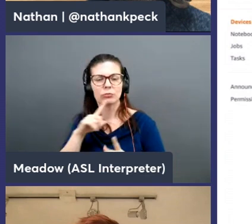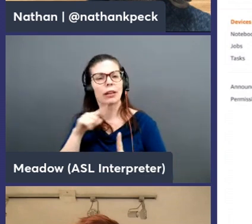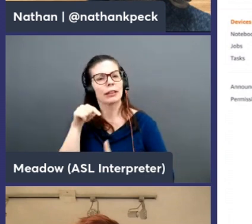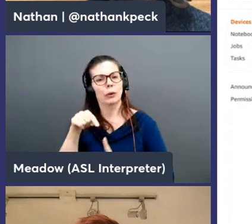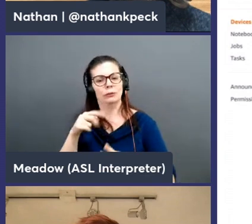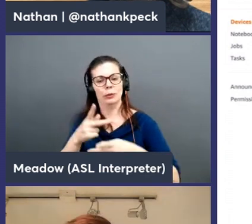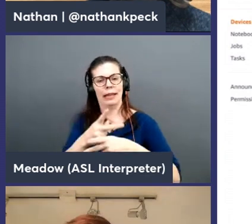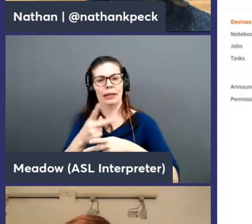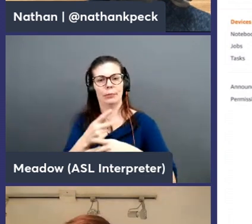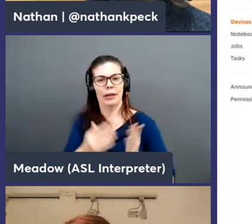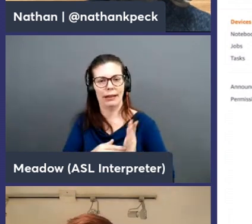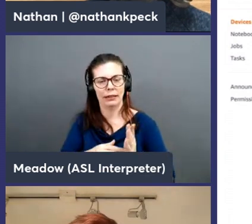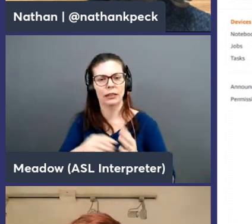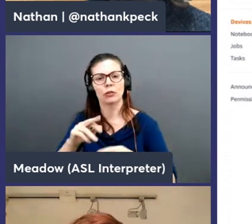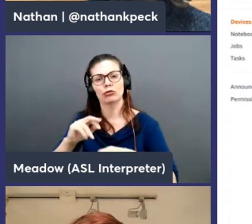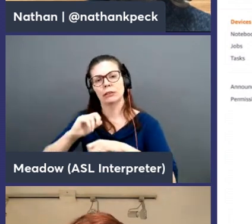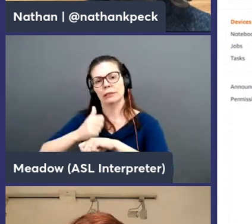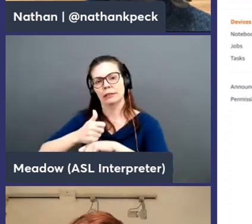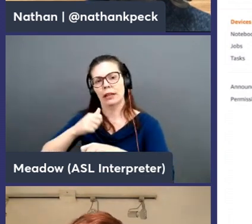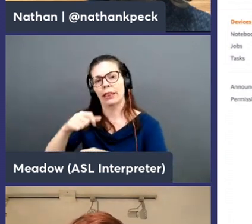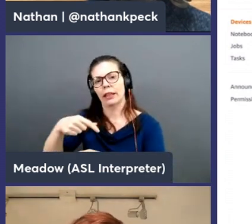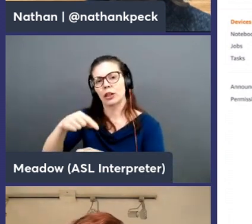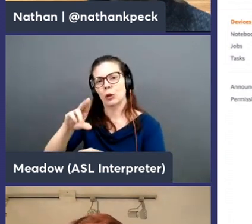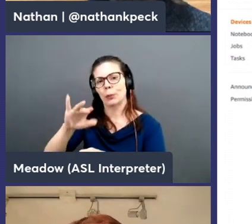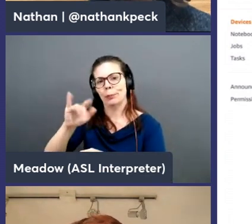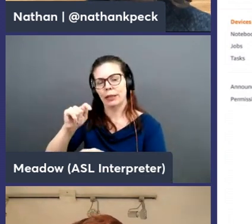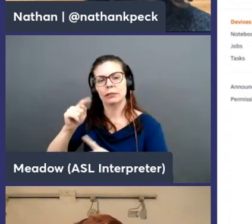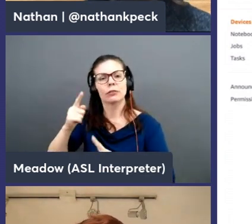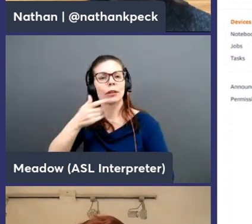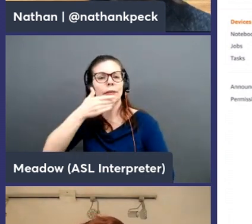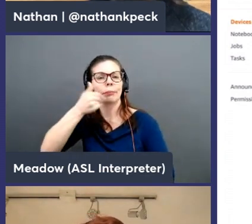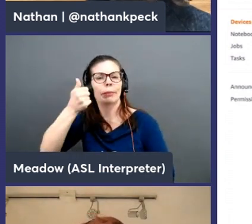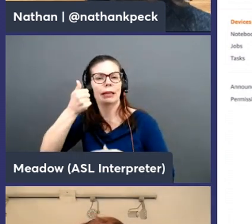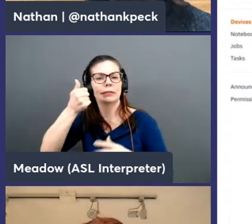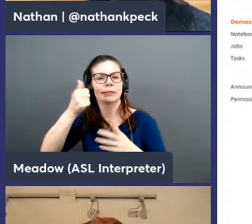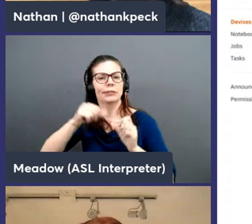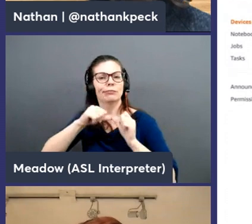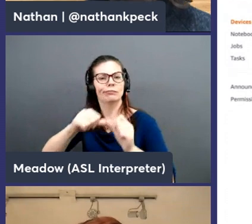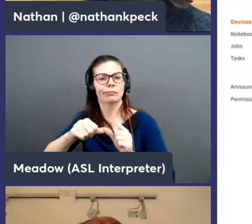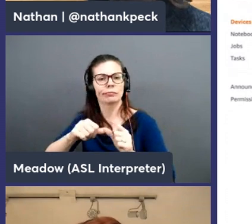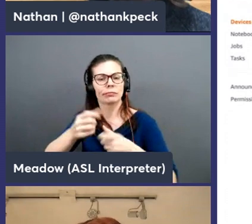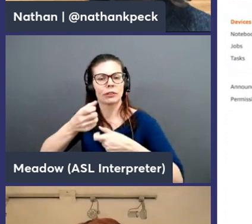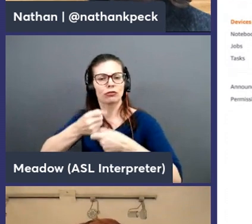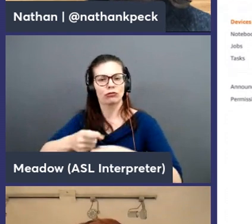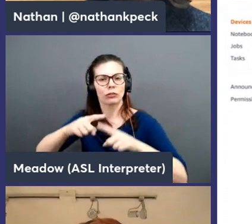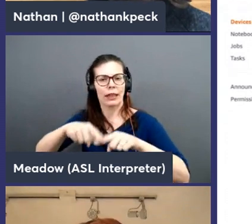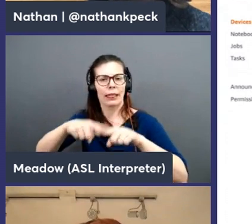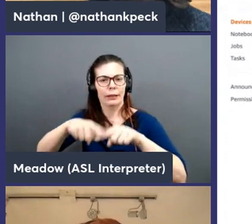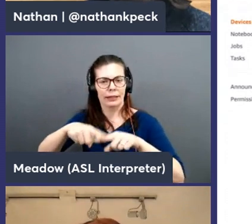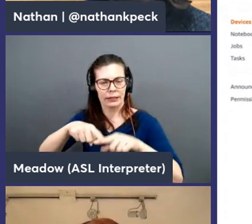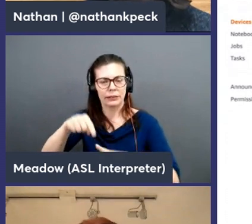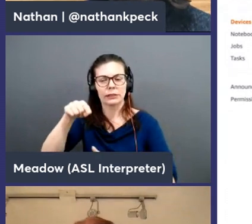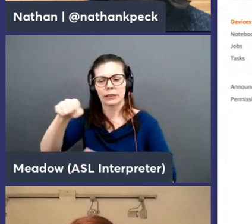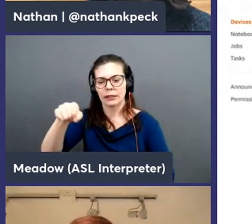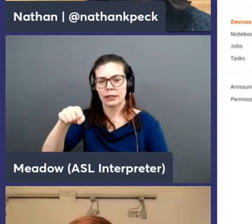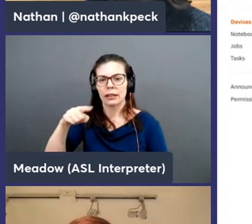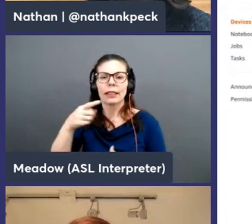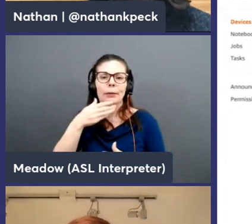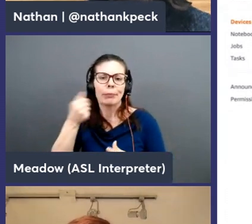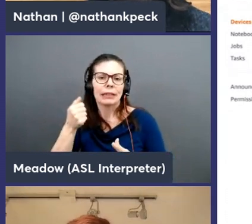and reset these qubits in order to get the best fidelities, so the best performance, basically,